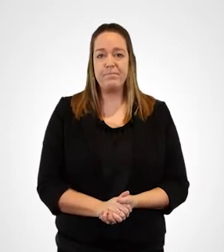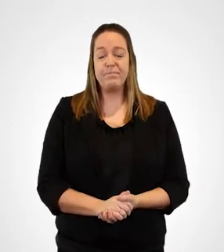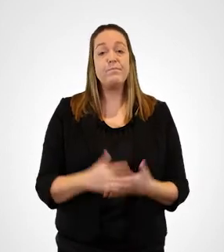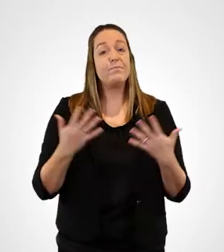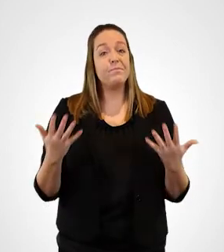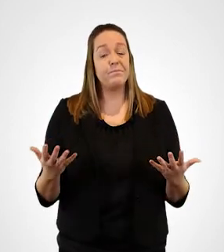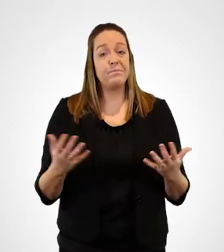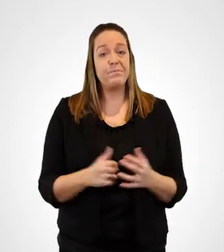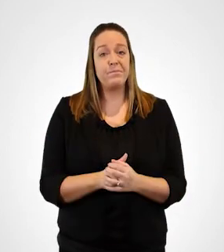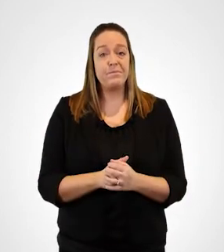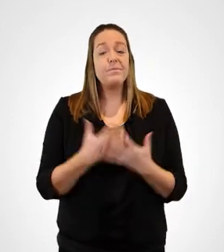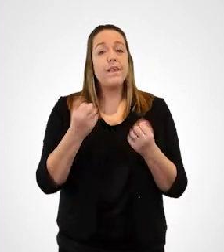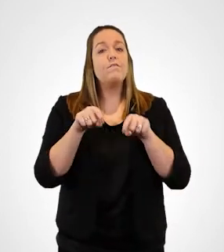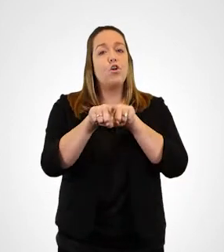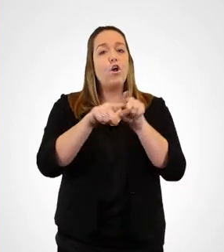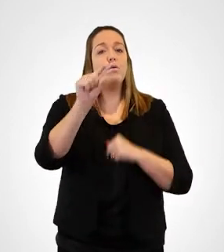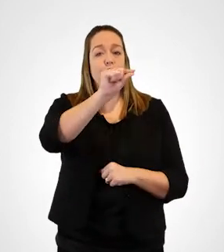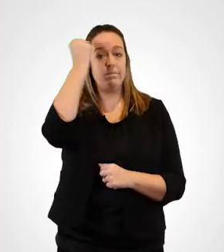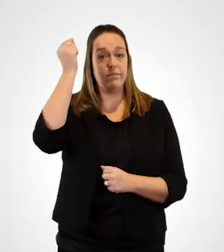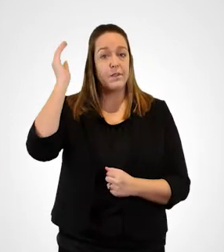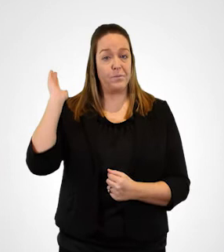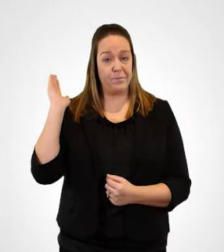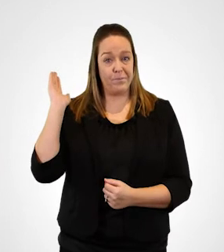So again we have a series of learning objectives